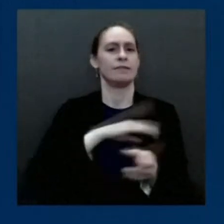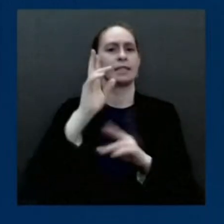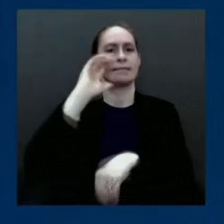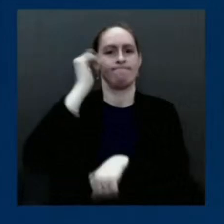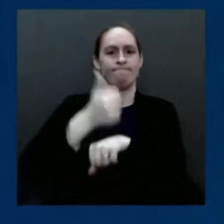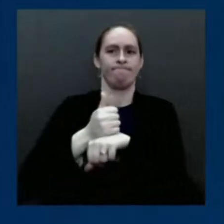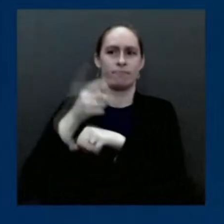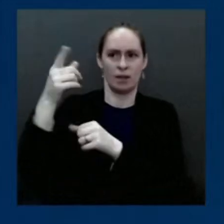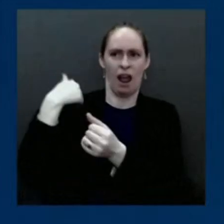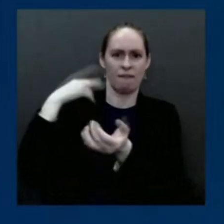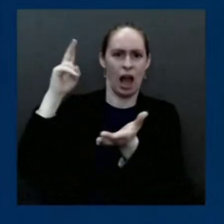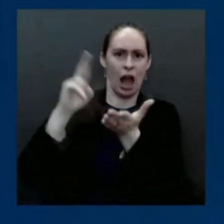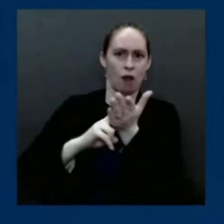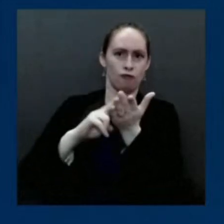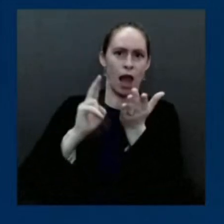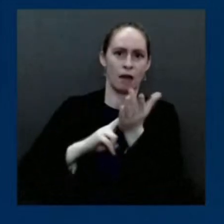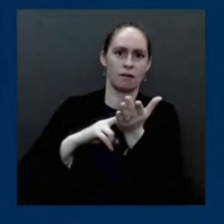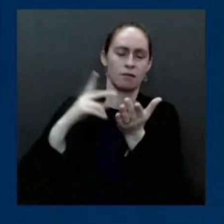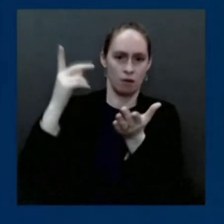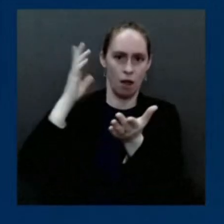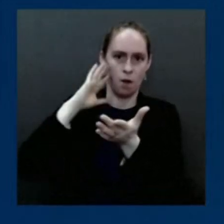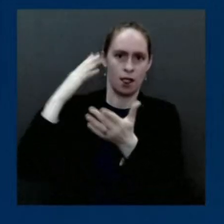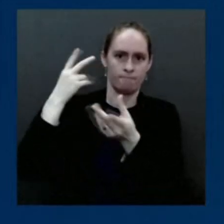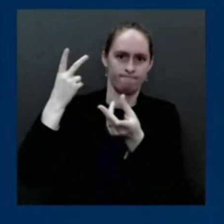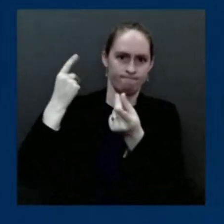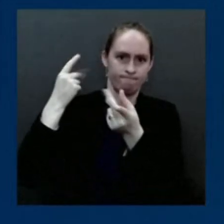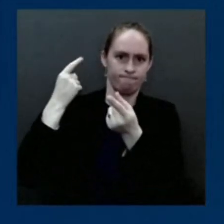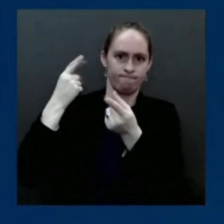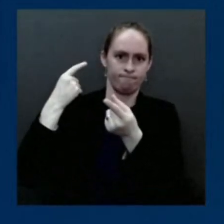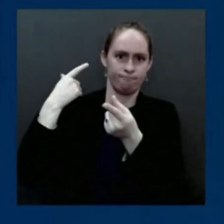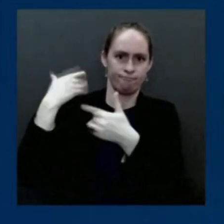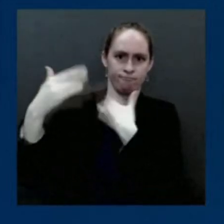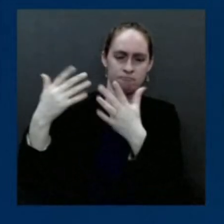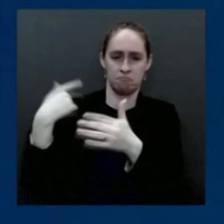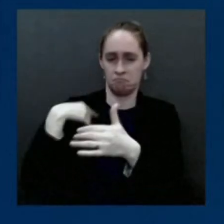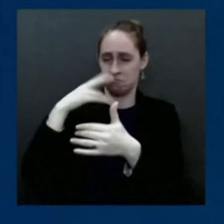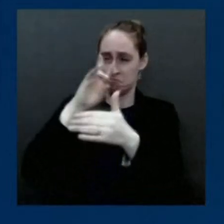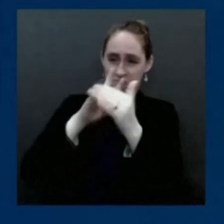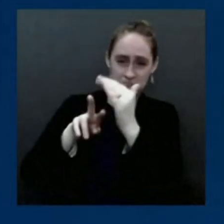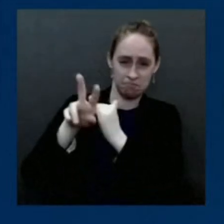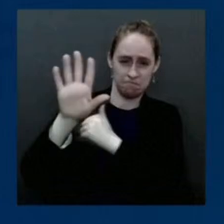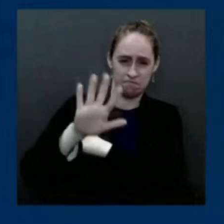ARE EXECUTING ON AN ACCELERATED CONTRACTING TIMELINE COMPANIES ARE ALREADY INFORMATION AND WE